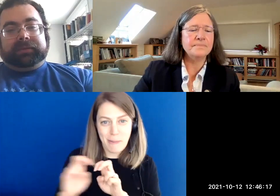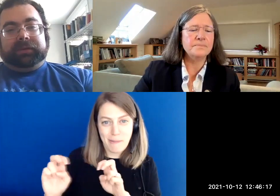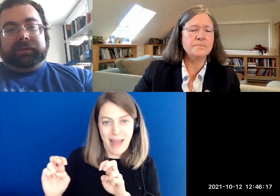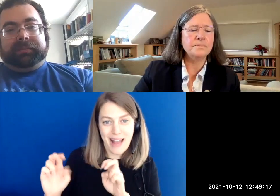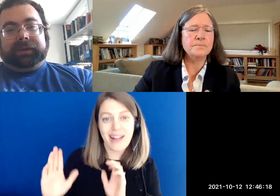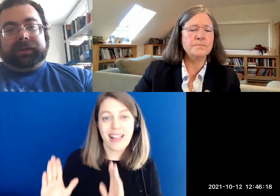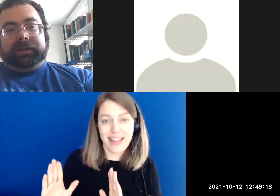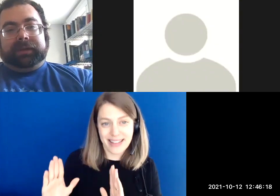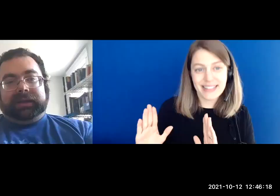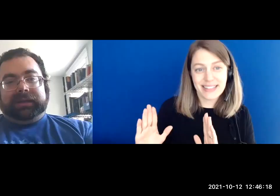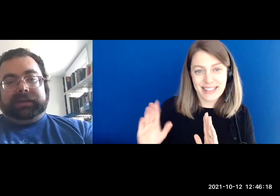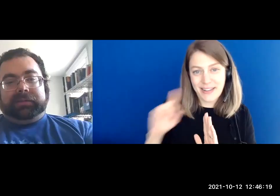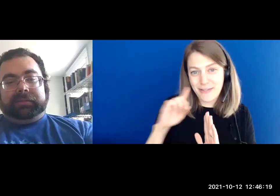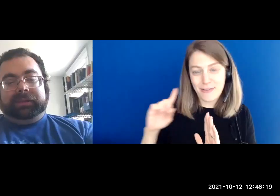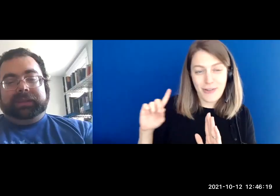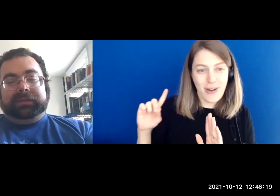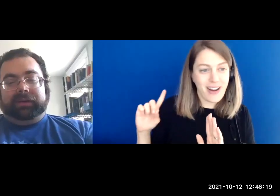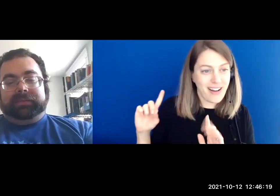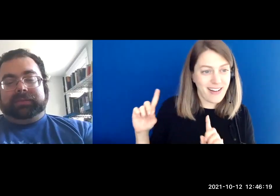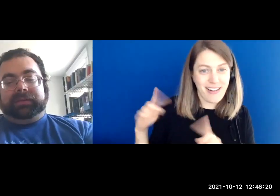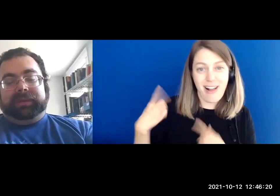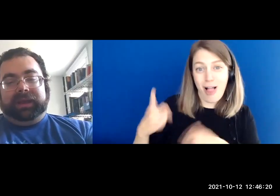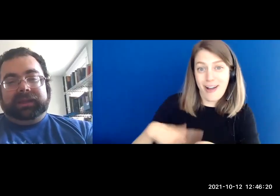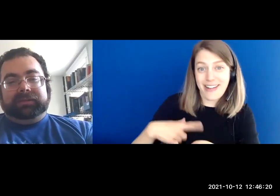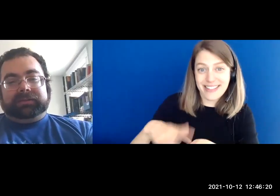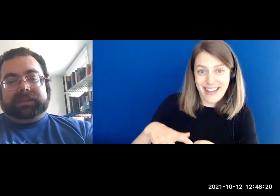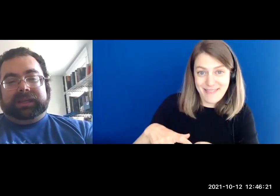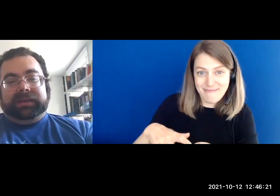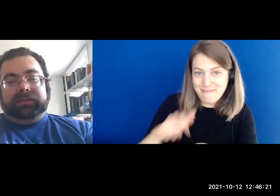I'm going to read off their bios now,